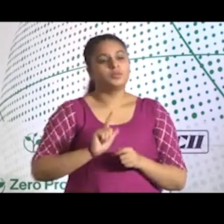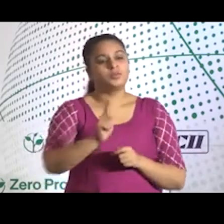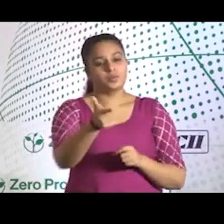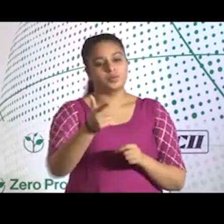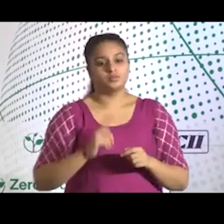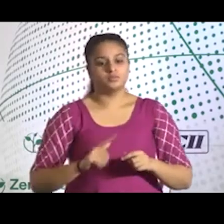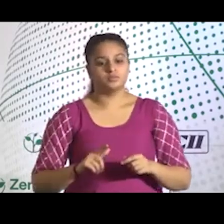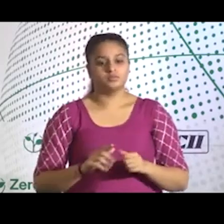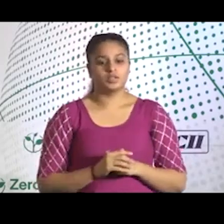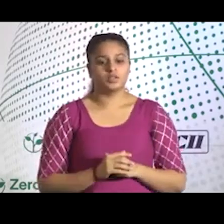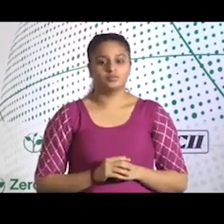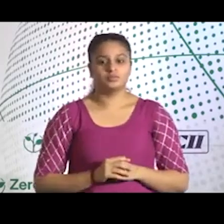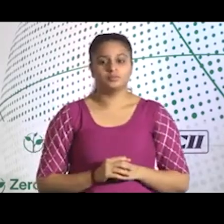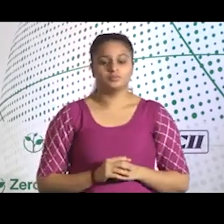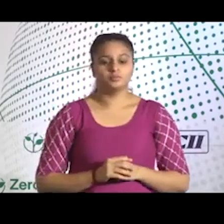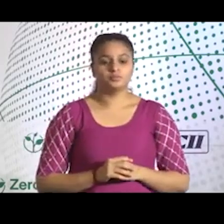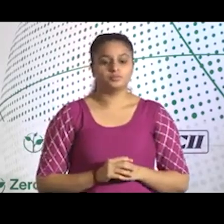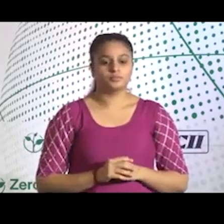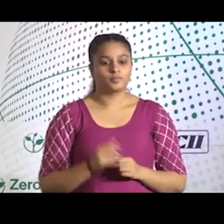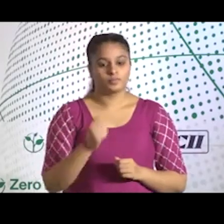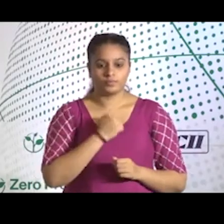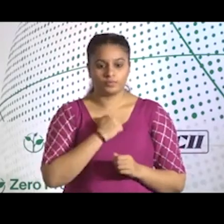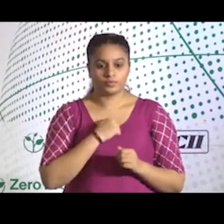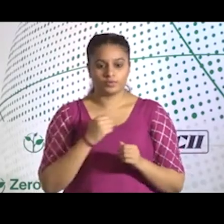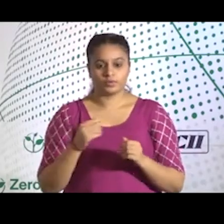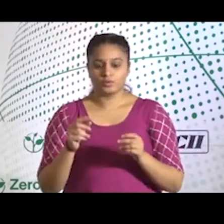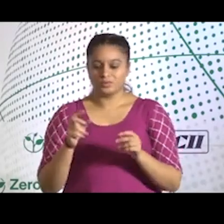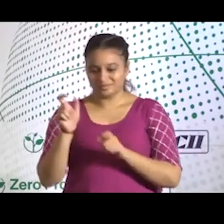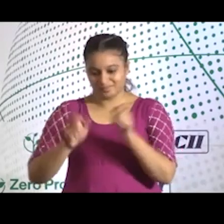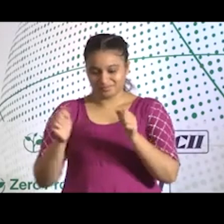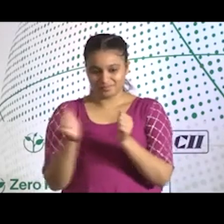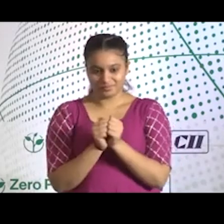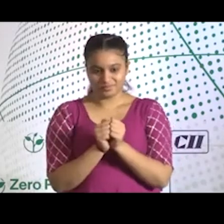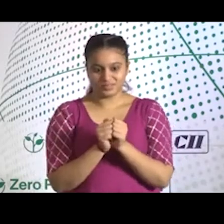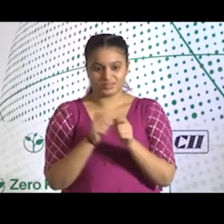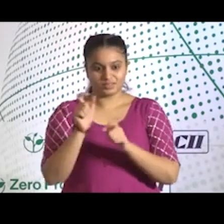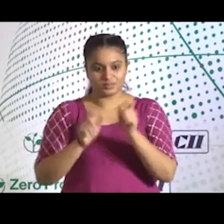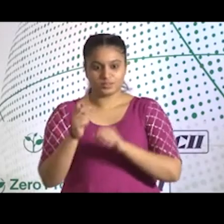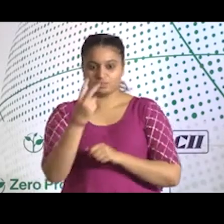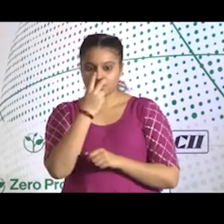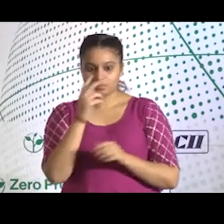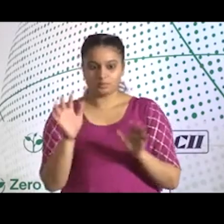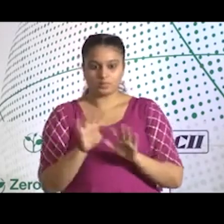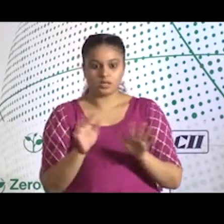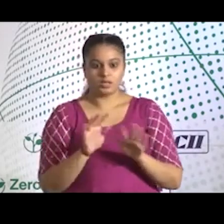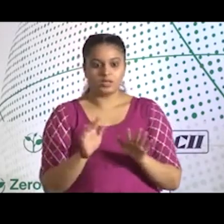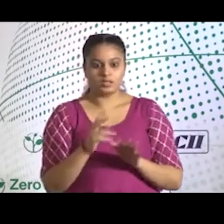I have you know, I have colleagues in my own team who are completely blind, who have hearing disabilities.